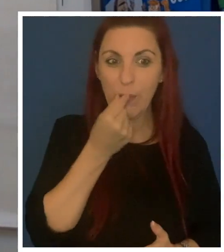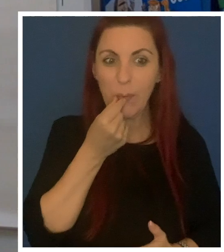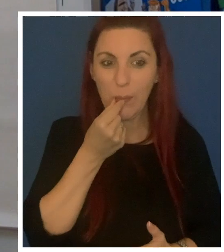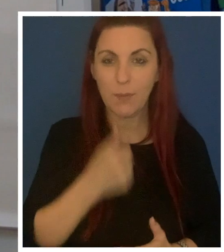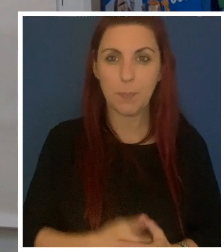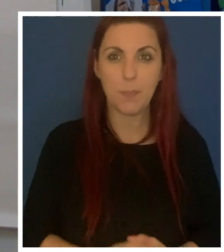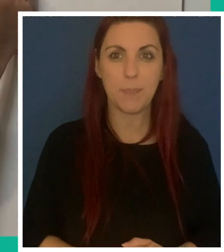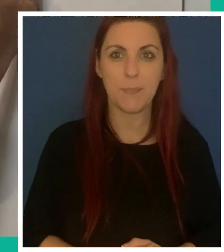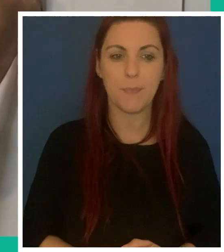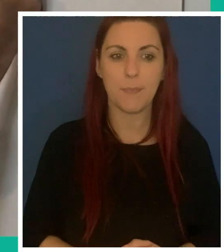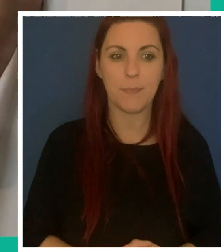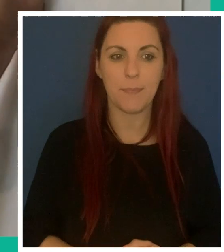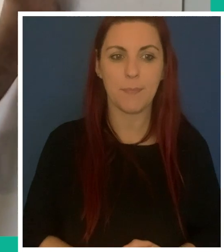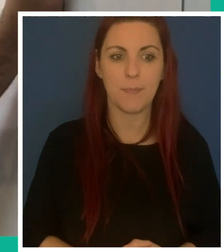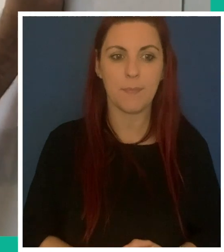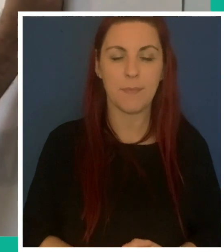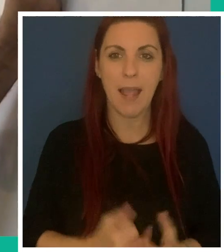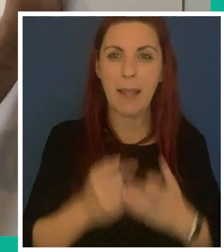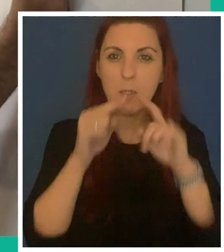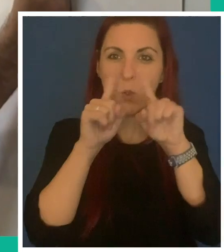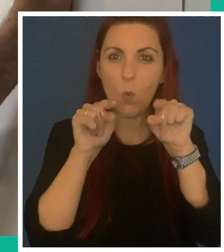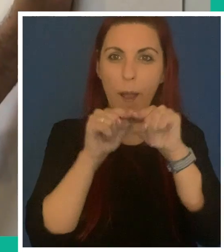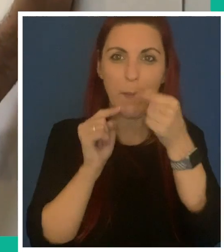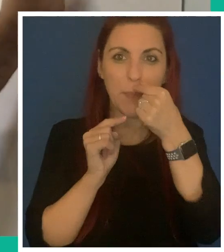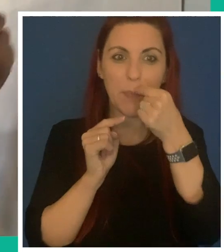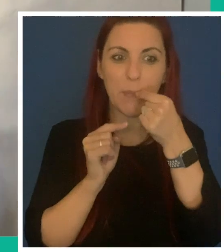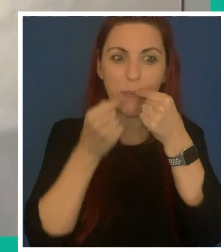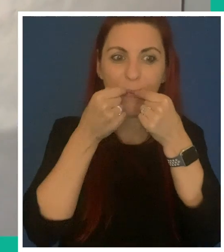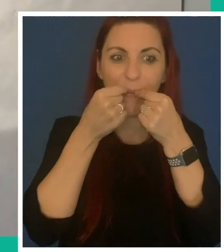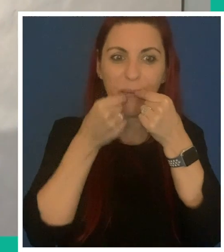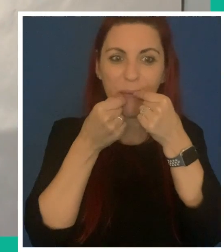here just coming off the bottom of his mouth, okay.